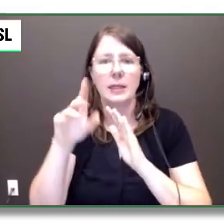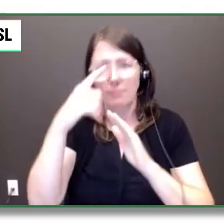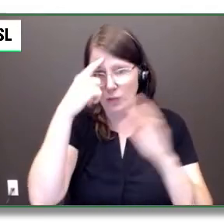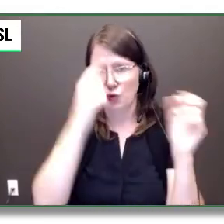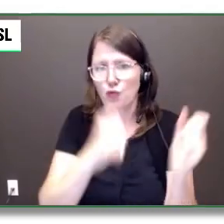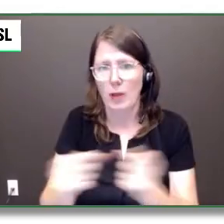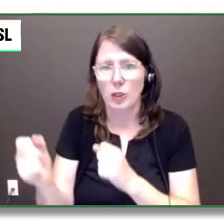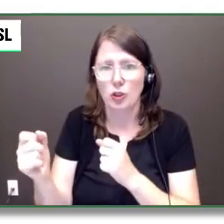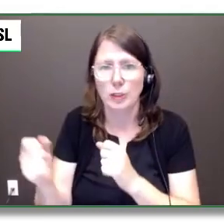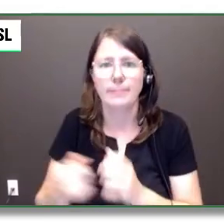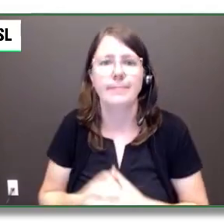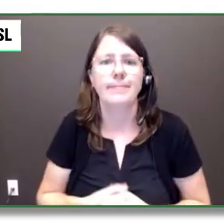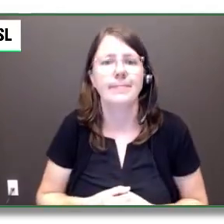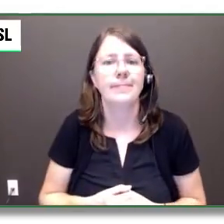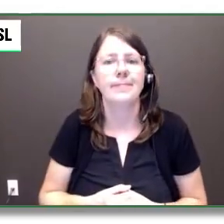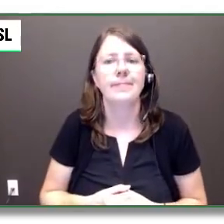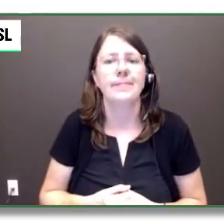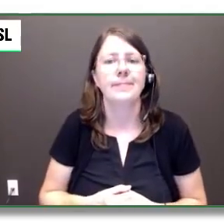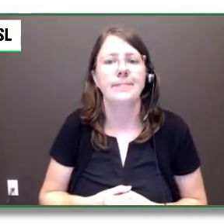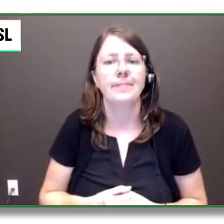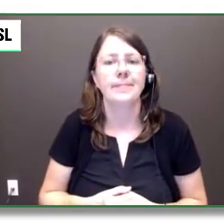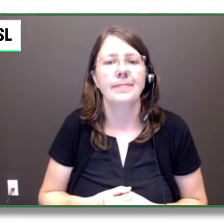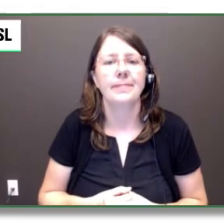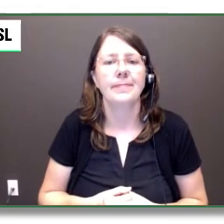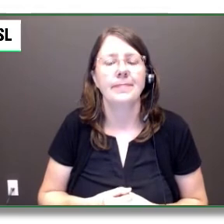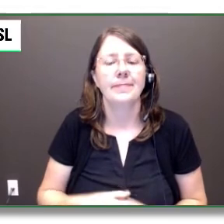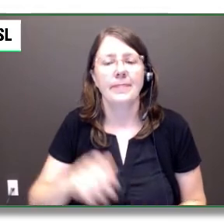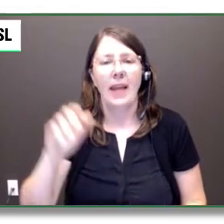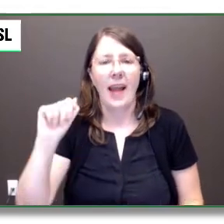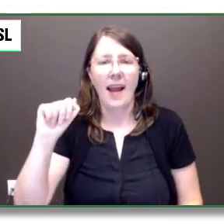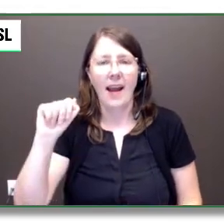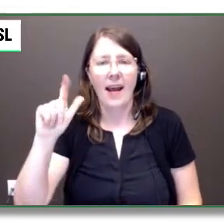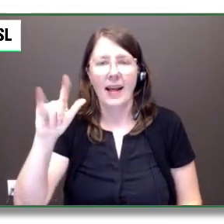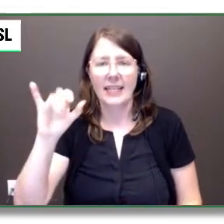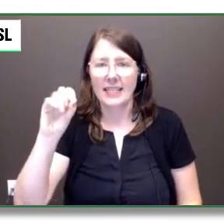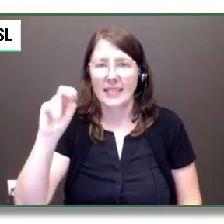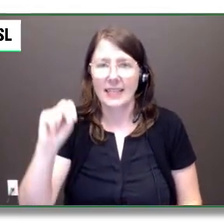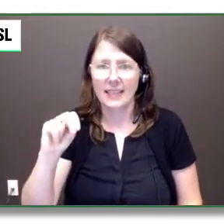Absolutely yeah really really important work happening. I think we have time for